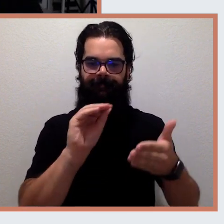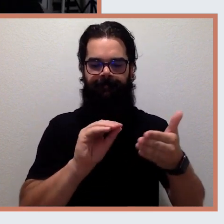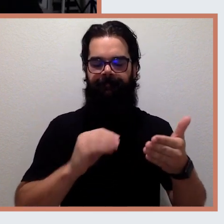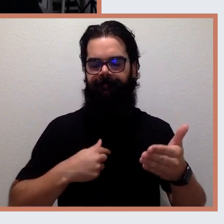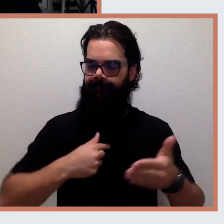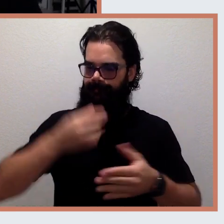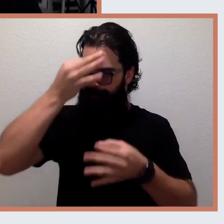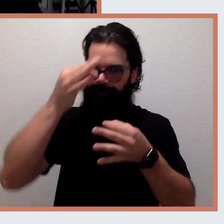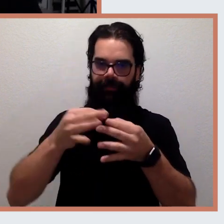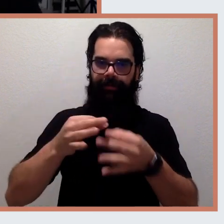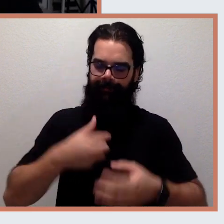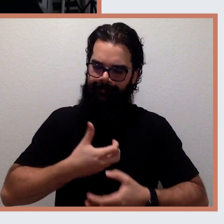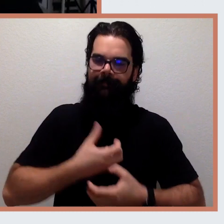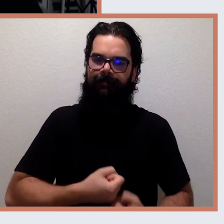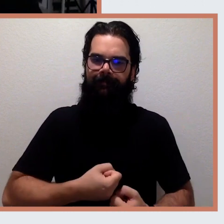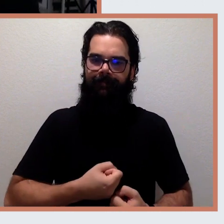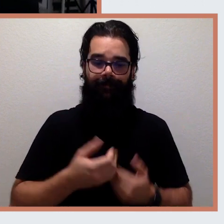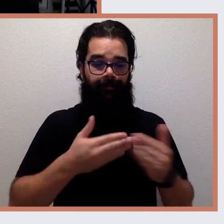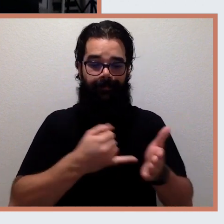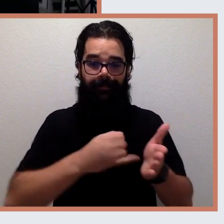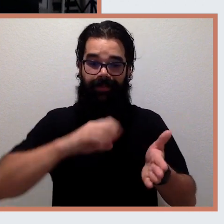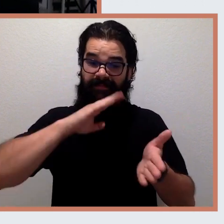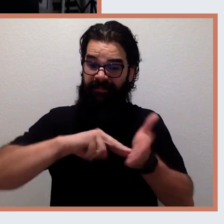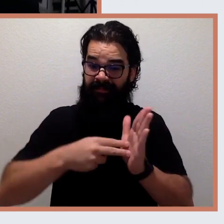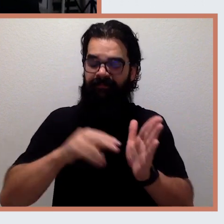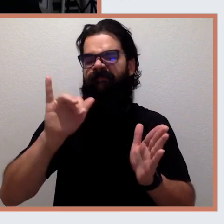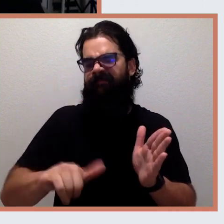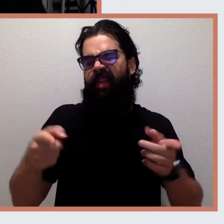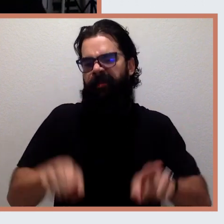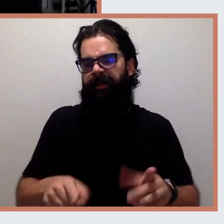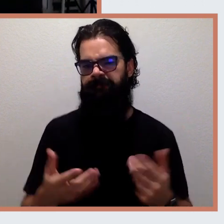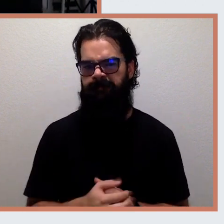and I continue to push that project forward, and the way I look at it cause I'm a man of faith and spirituality